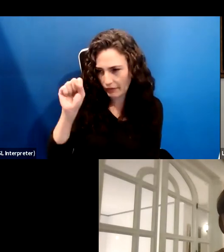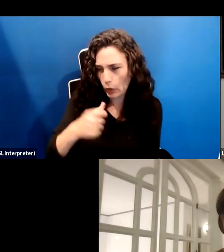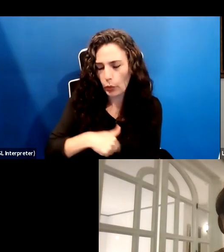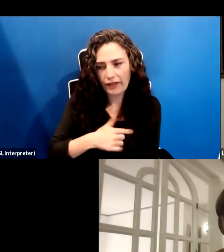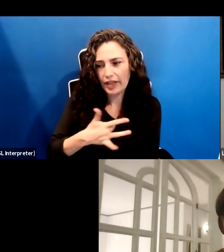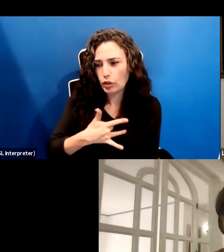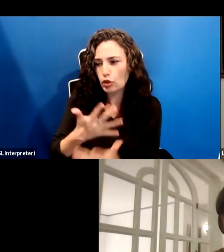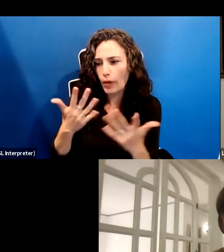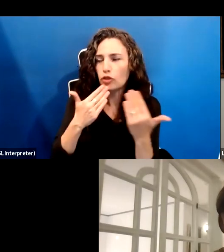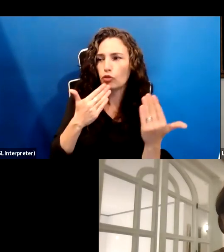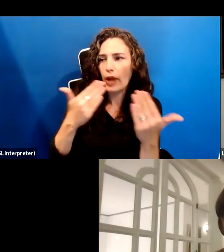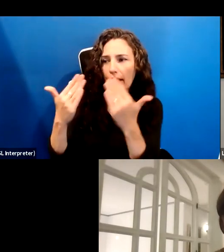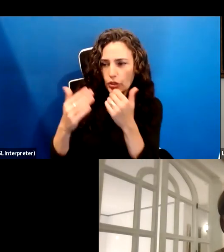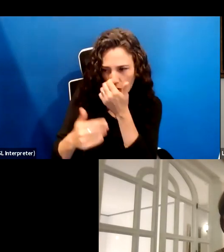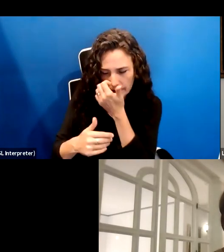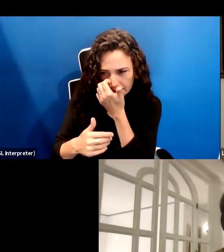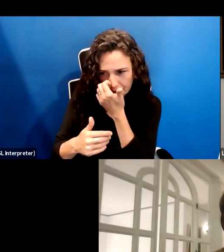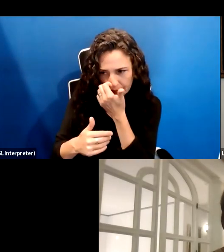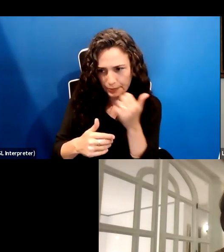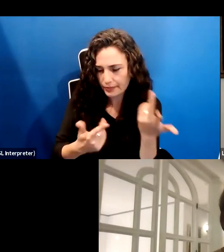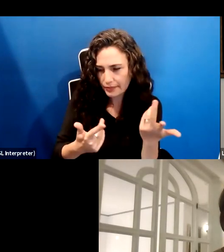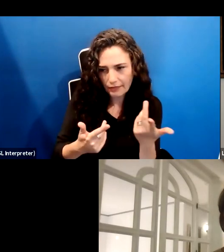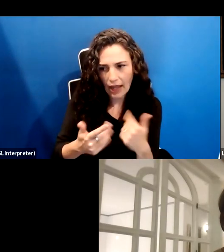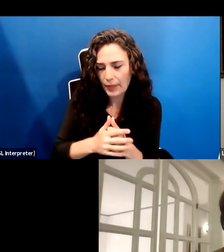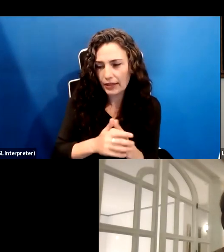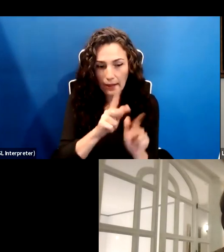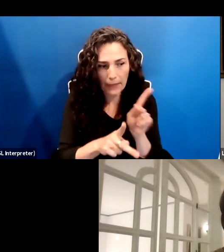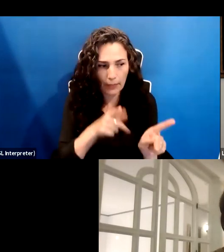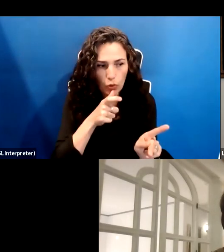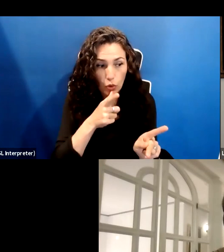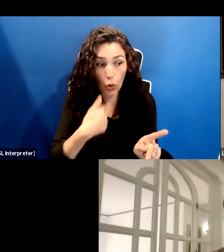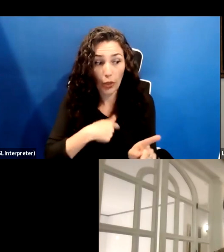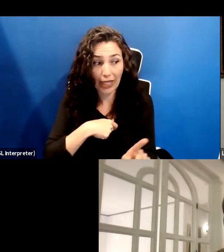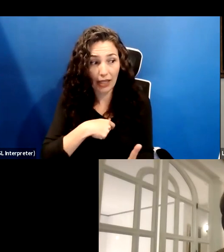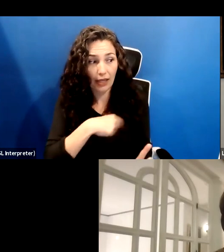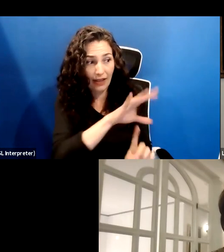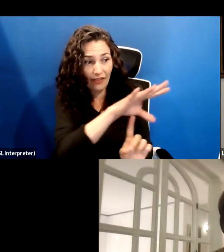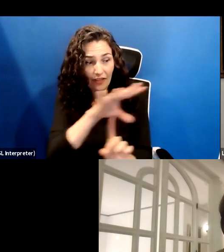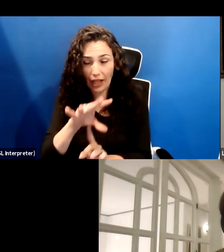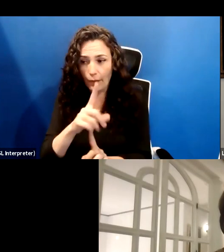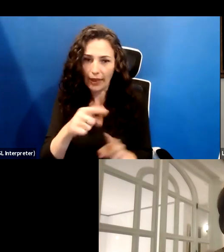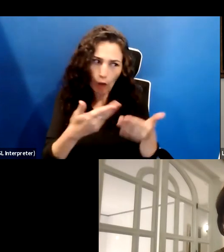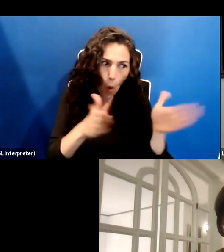that opened their lives for HBO that took such a risk with us in terms of telling a very complicated,